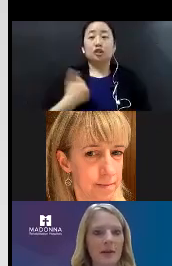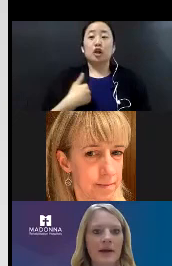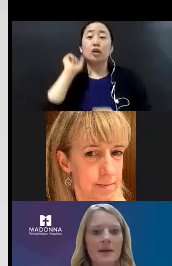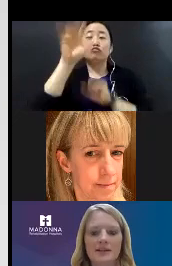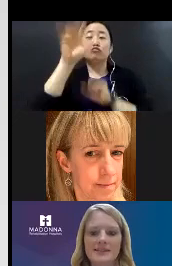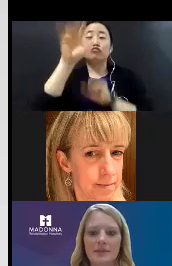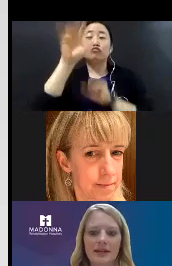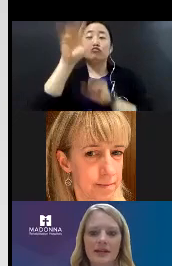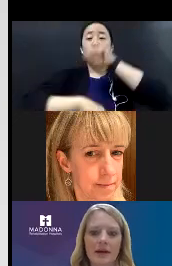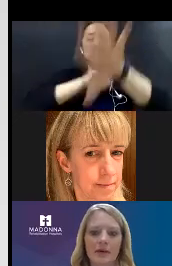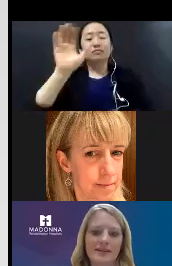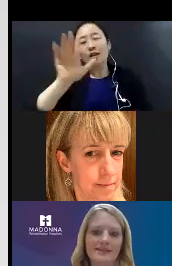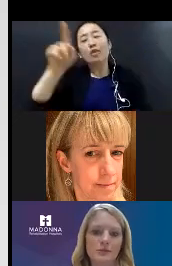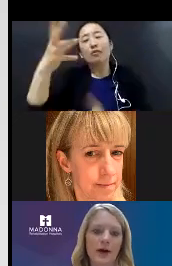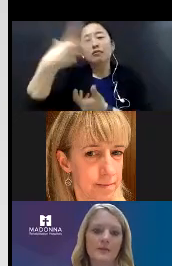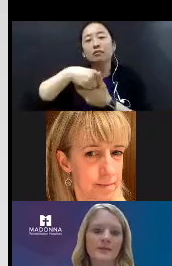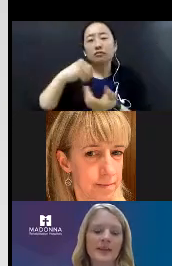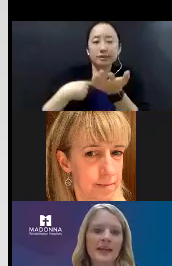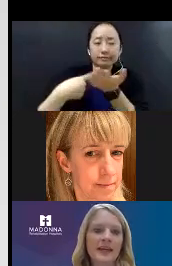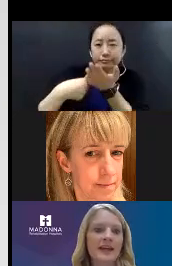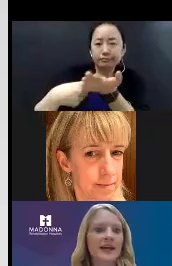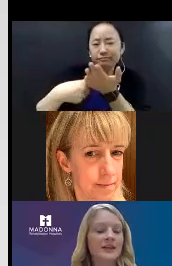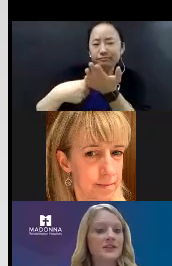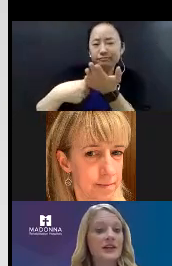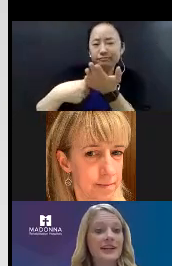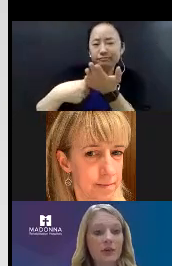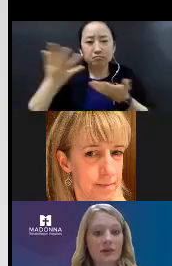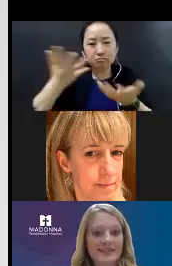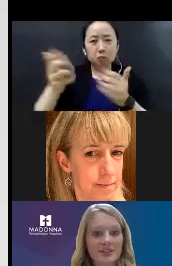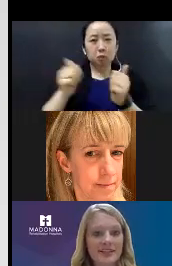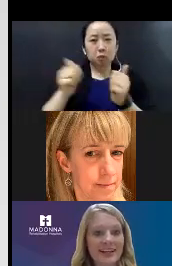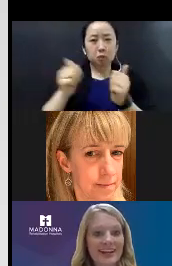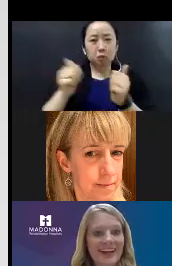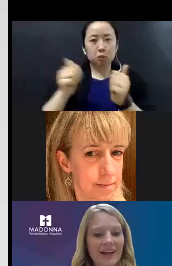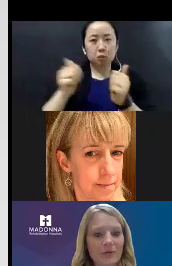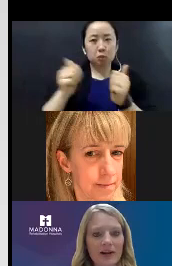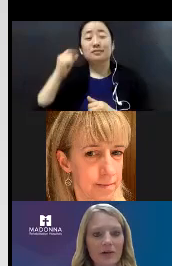PARTICIPATING IN THAT PROCESS AS WELL. SO, THERE IS MORE RESEARCH NEEDED AND WE ARE HOPEFUL